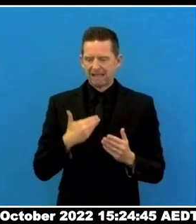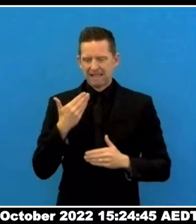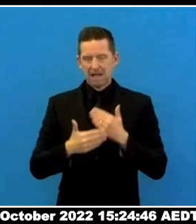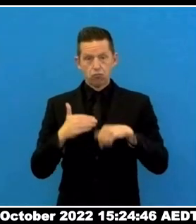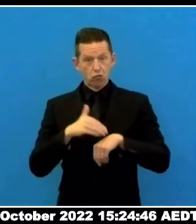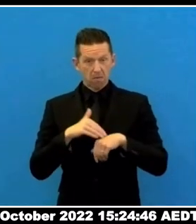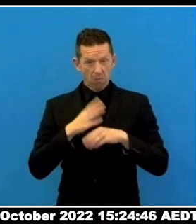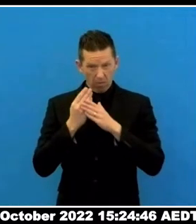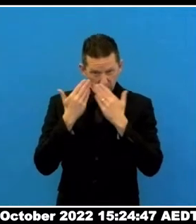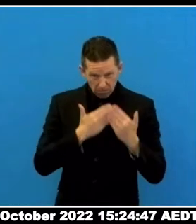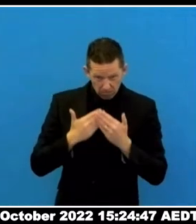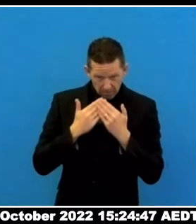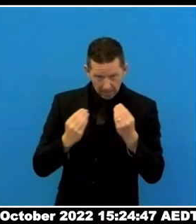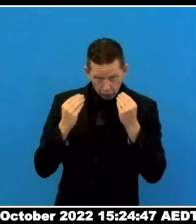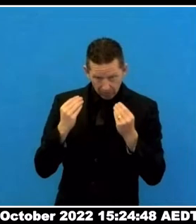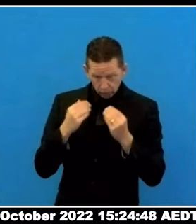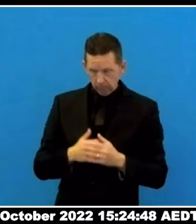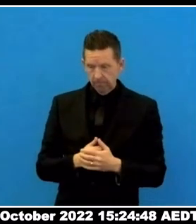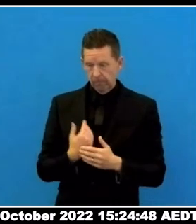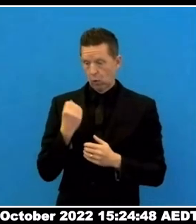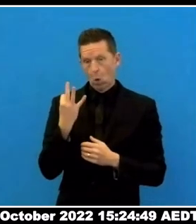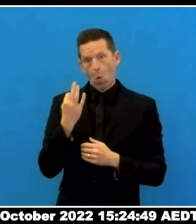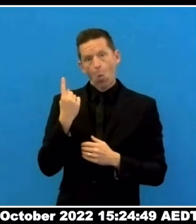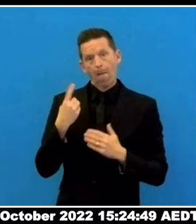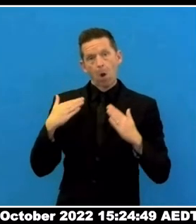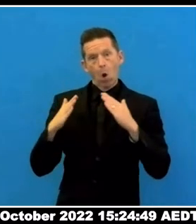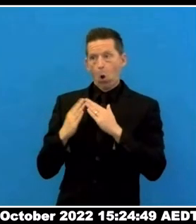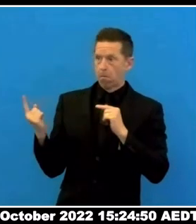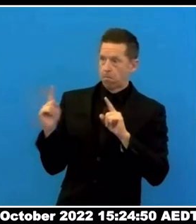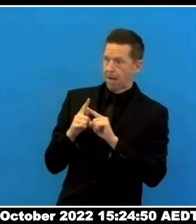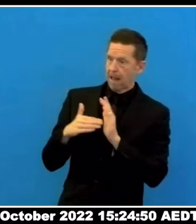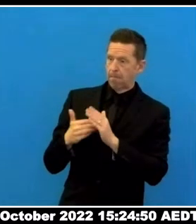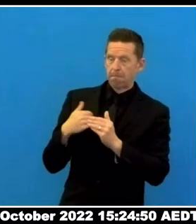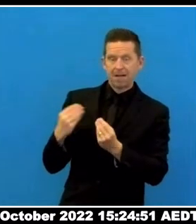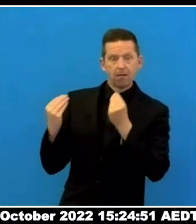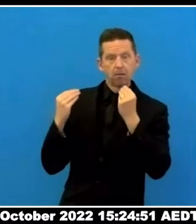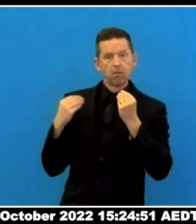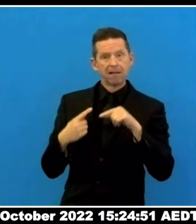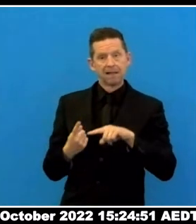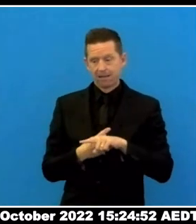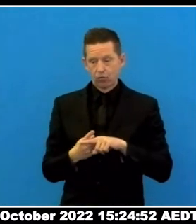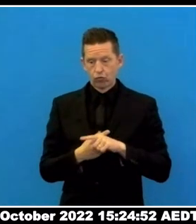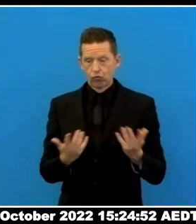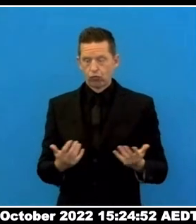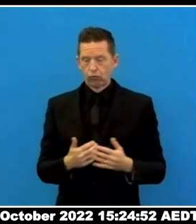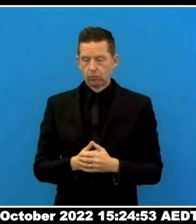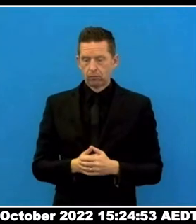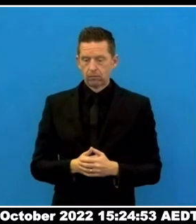and no didn't have anyone at home to help us with our education either. The only hope we had was homework club.